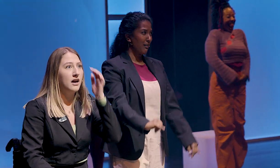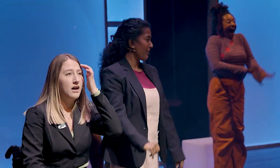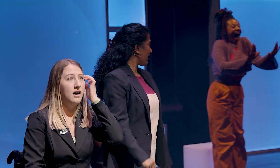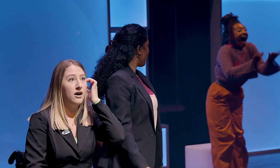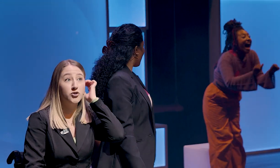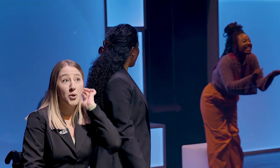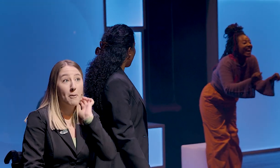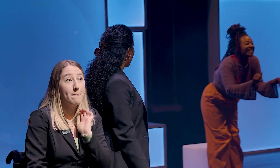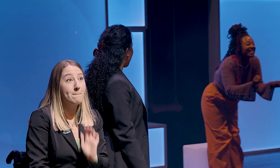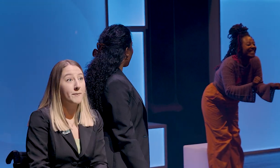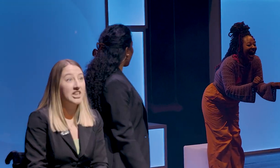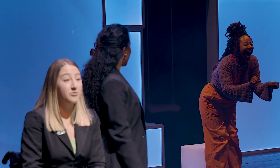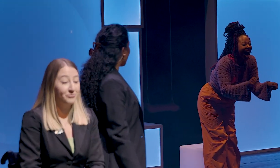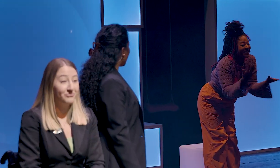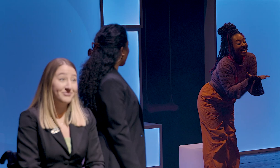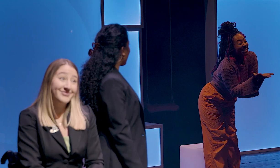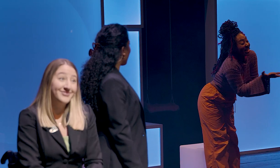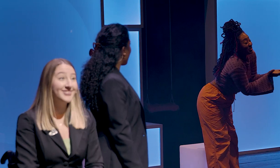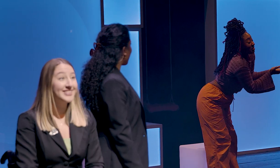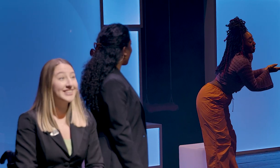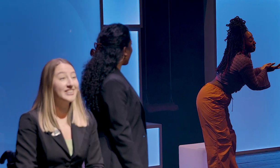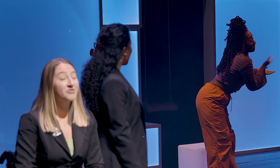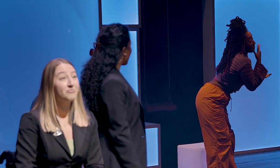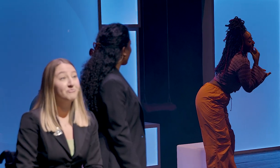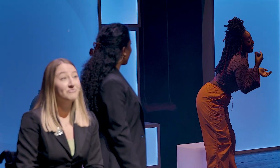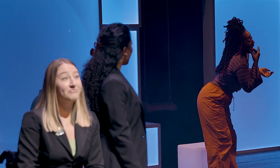rabbit on speed. - Hi Katy, love, can I introduce you to Peter